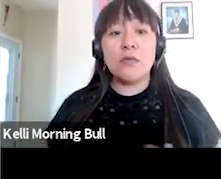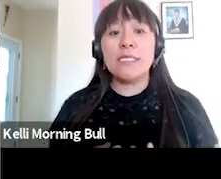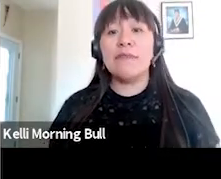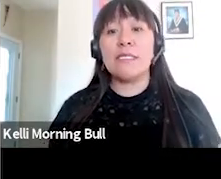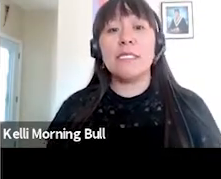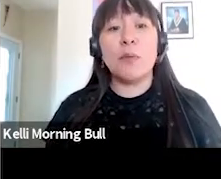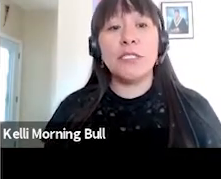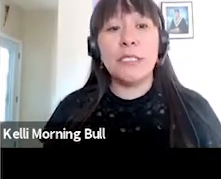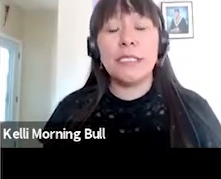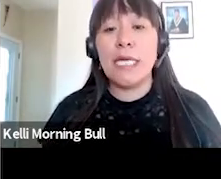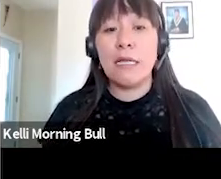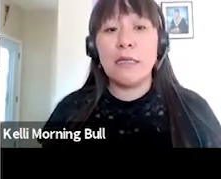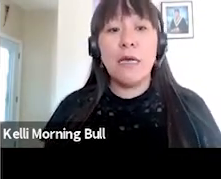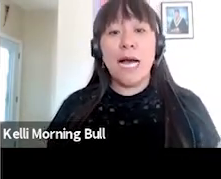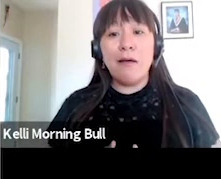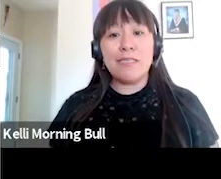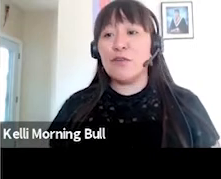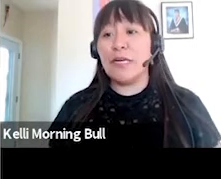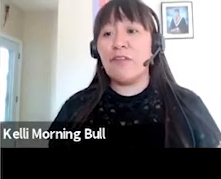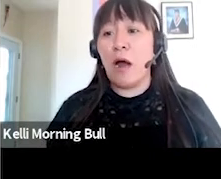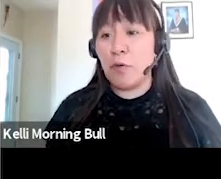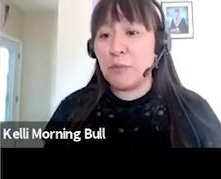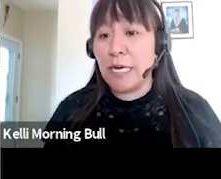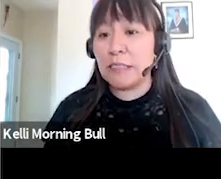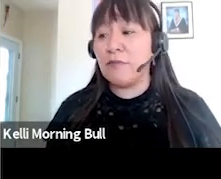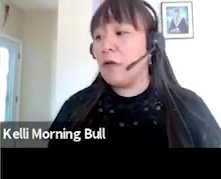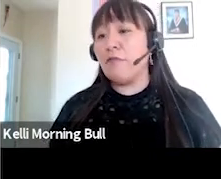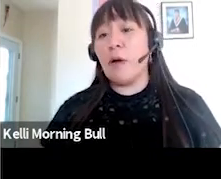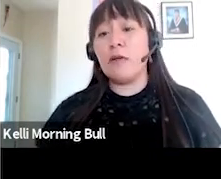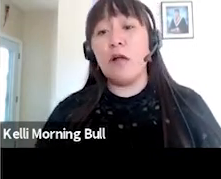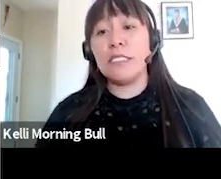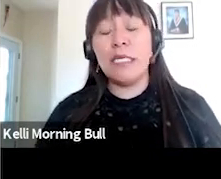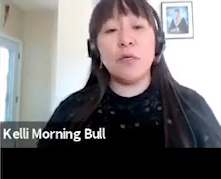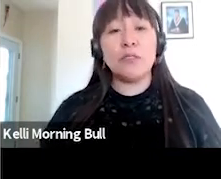this gives us the opportunity to tell our story from our perspective, from our knowledge keepers